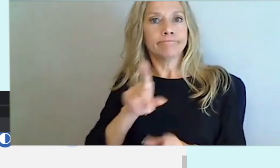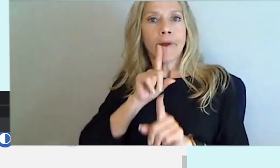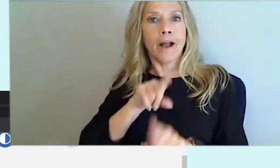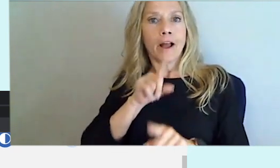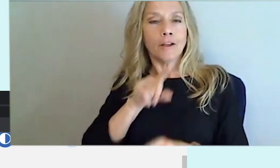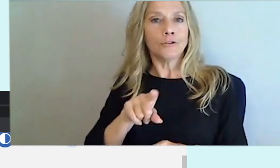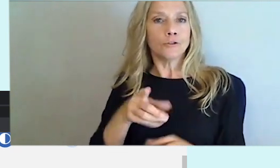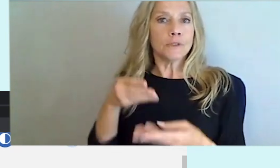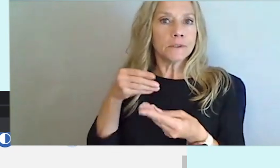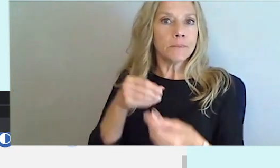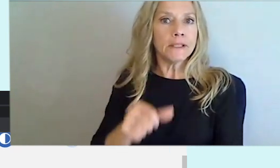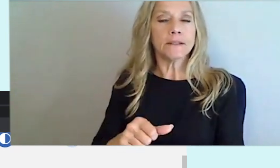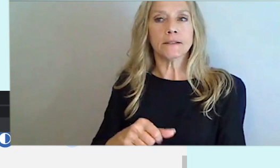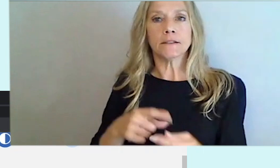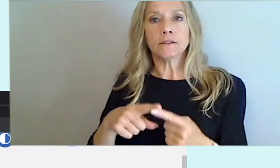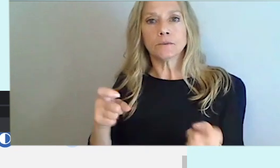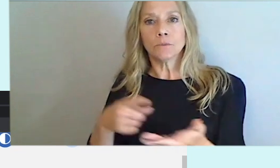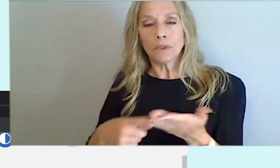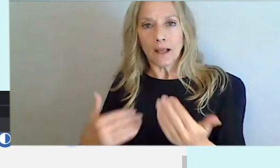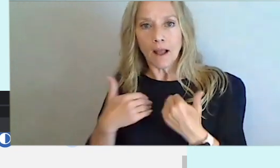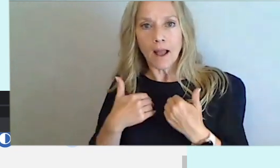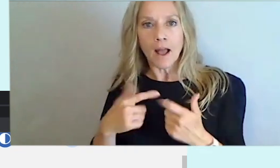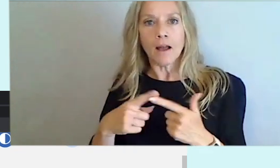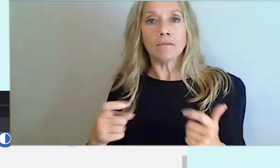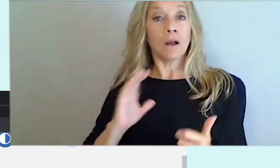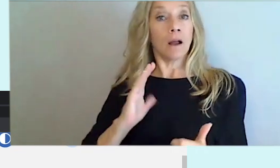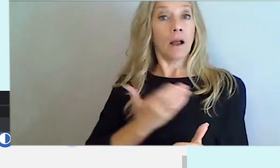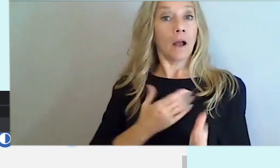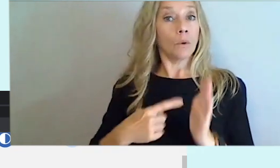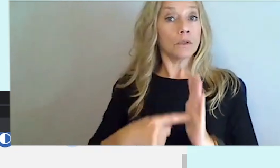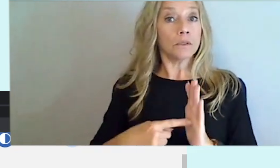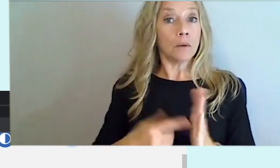For this example, we will say Ethan has Medicare costs.